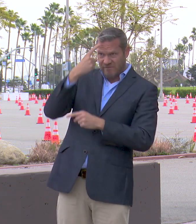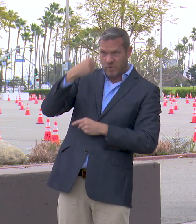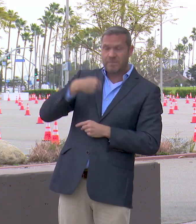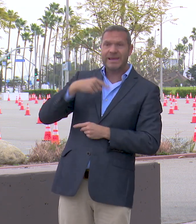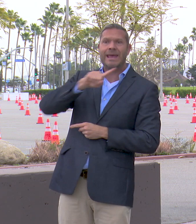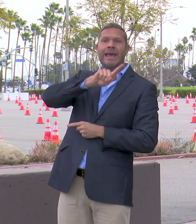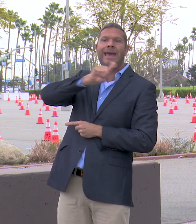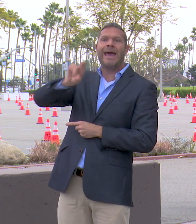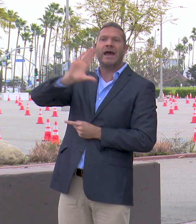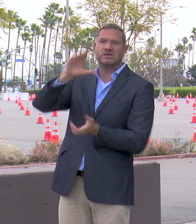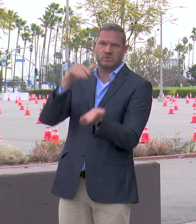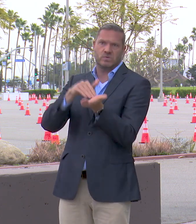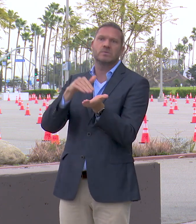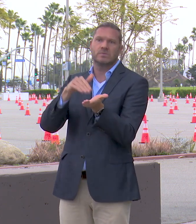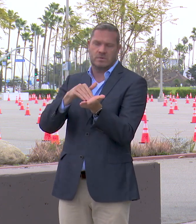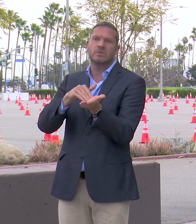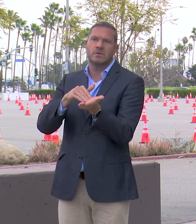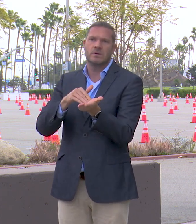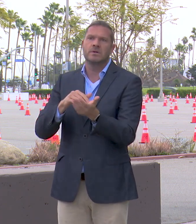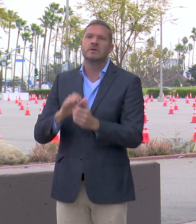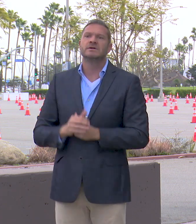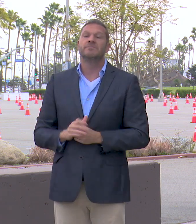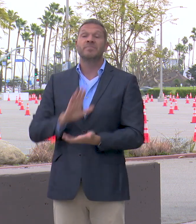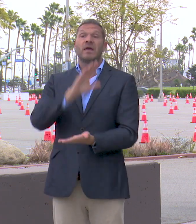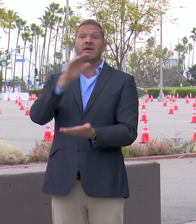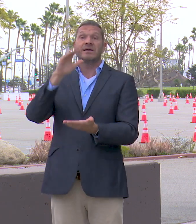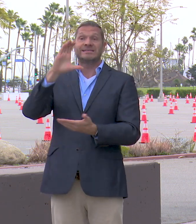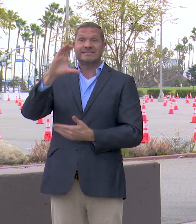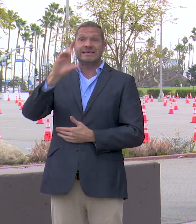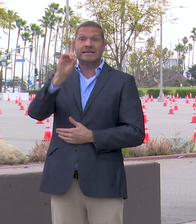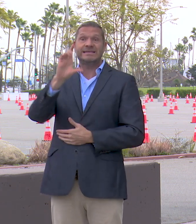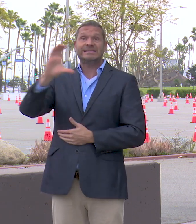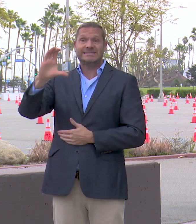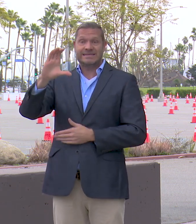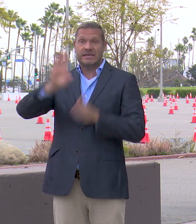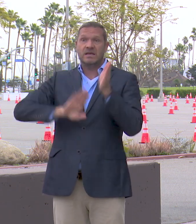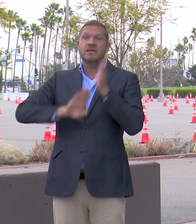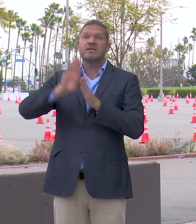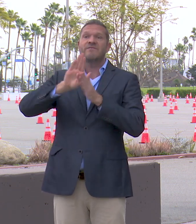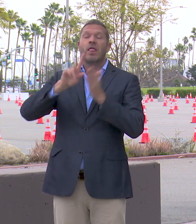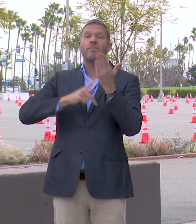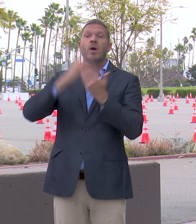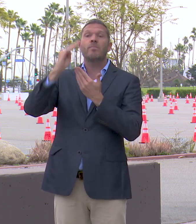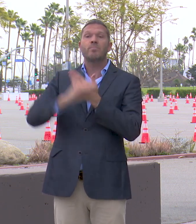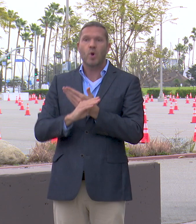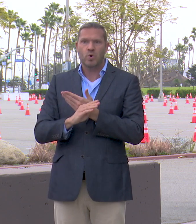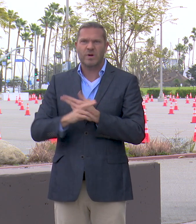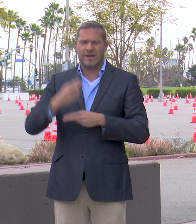The Center for Disease Control Prevention have developed a program called VSafe, V as